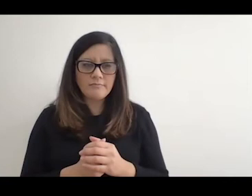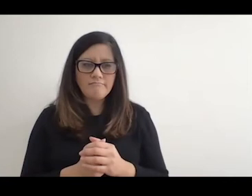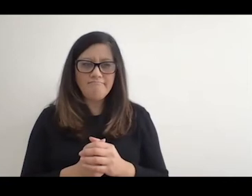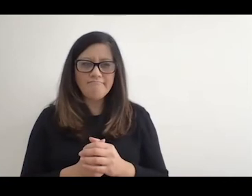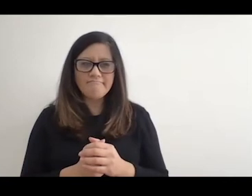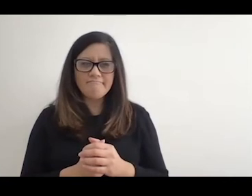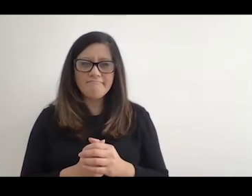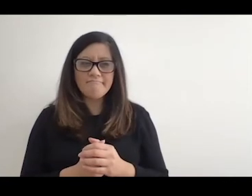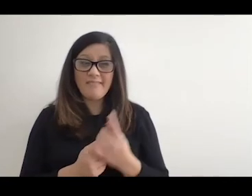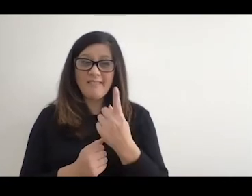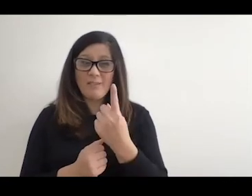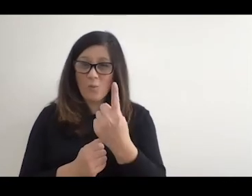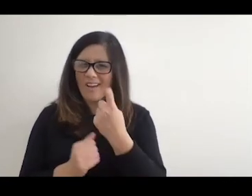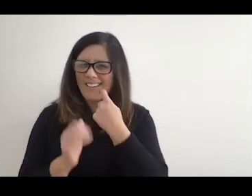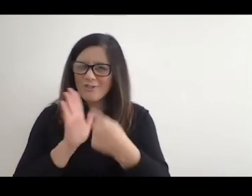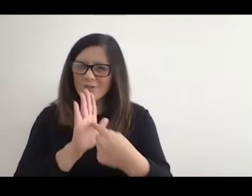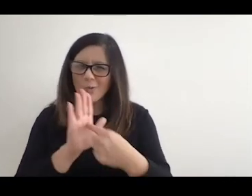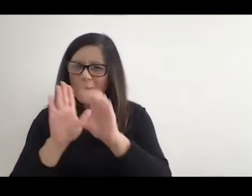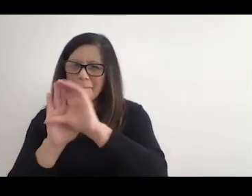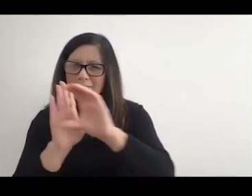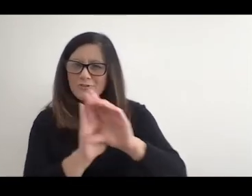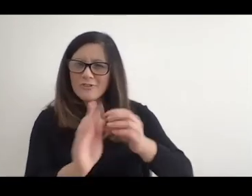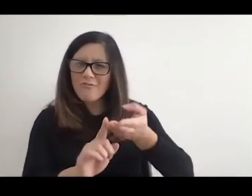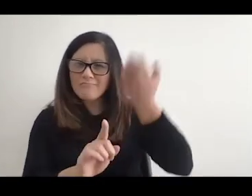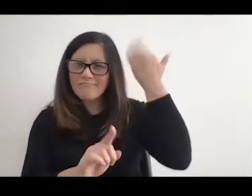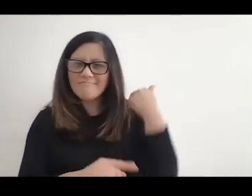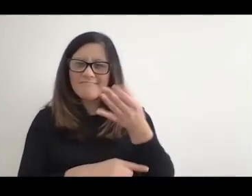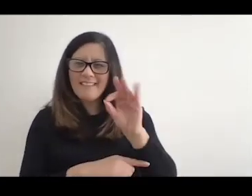Published the one that I just showed you the pictures from,